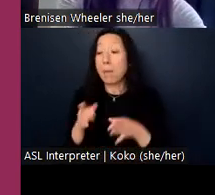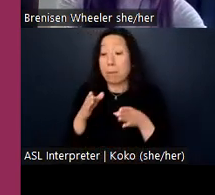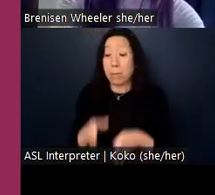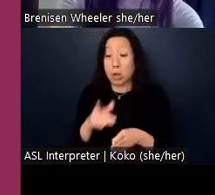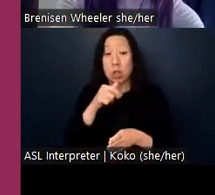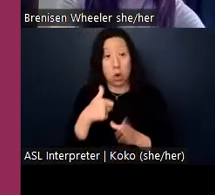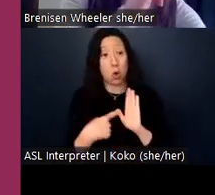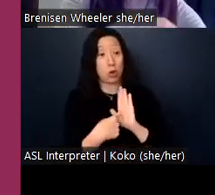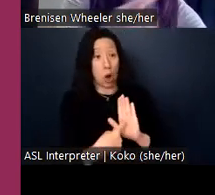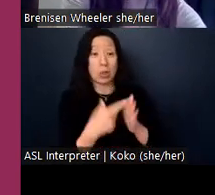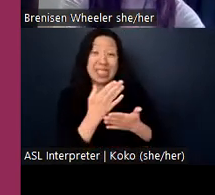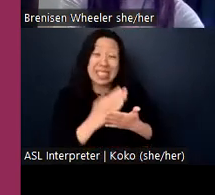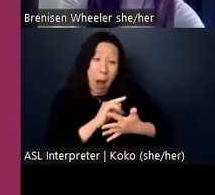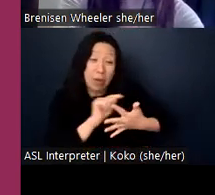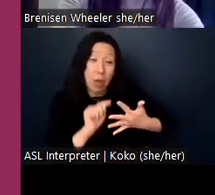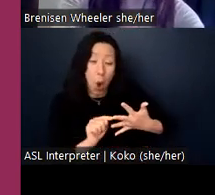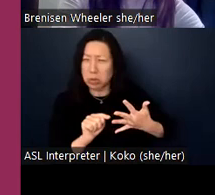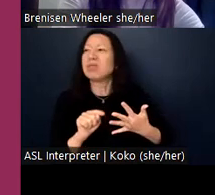person. 12:56:18 Because abuse is a choice right.